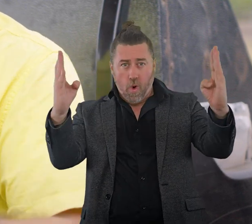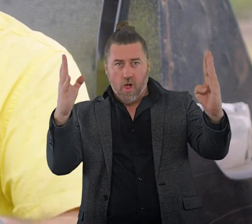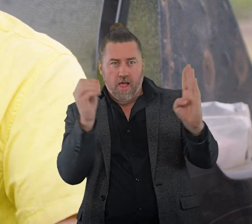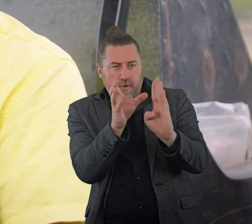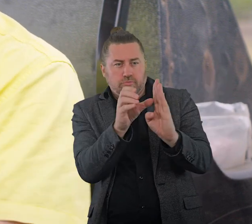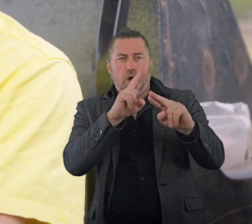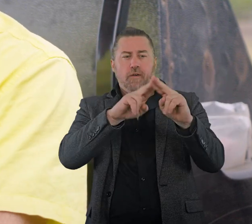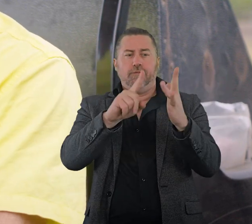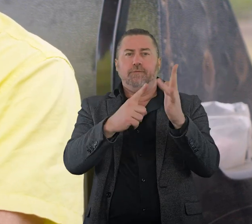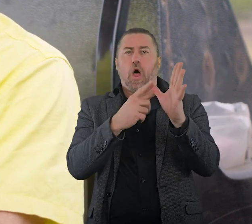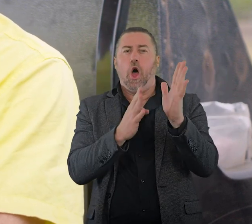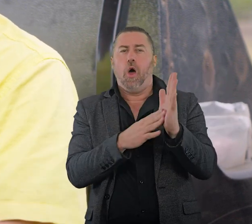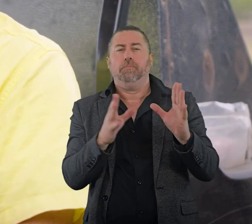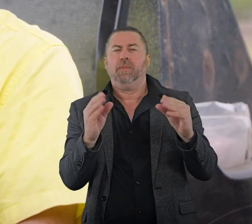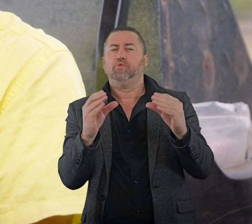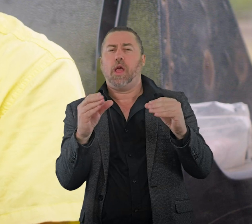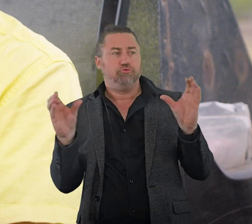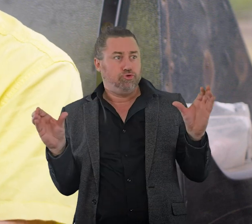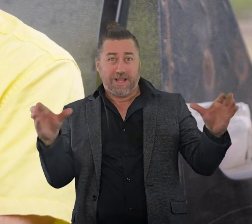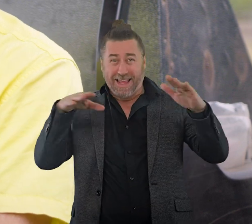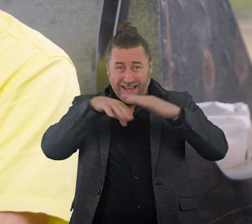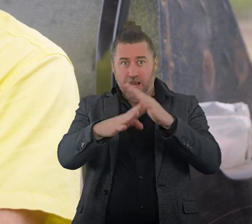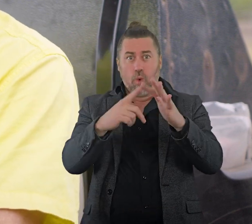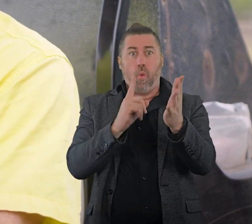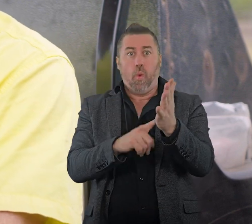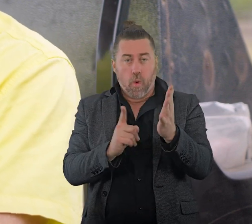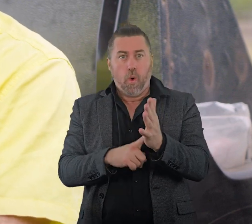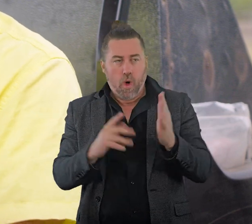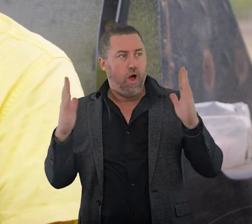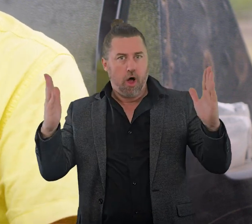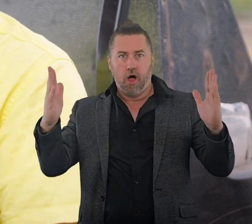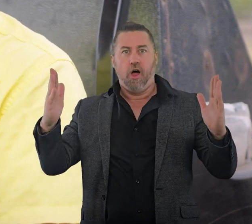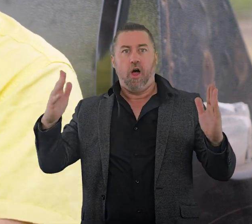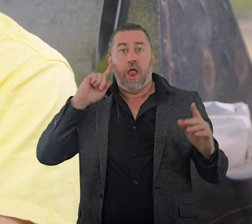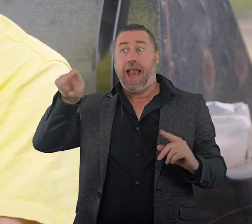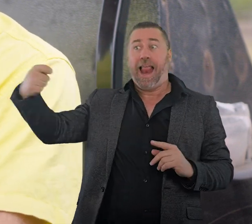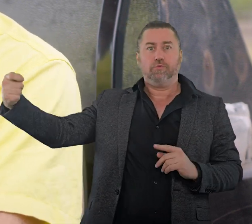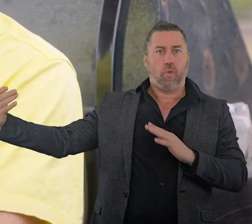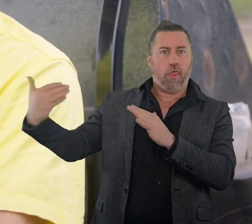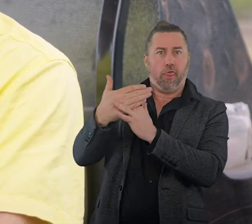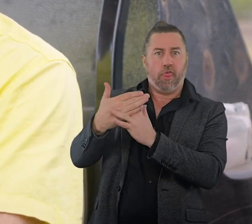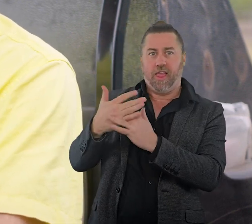we had to put acoustic foam and insulation inside the walls to make them a lot quieter so the rooms couldn't hear each other.